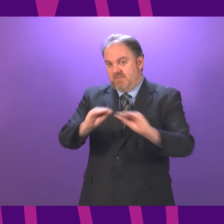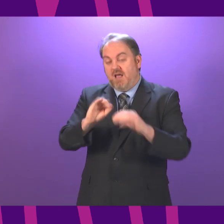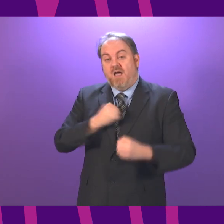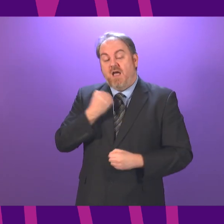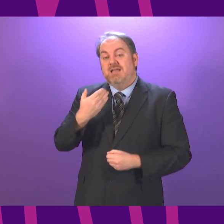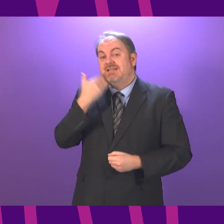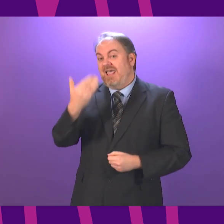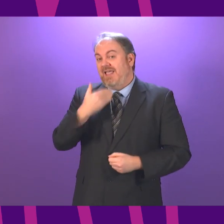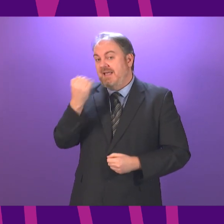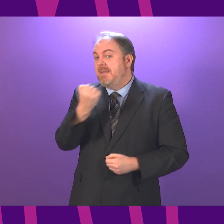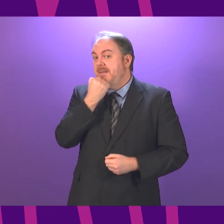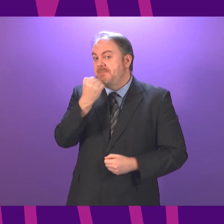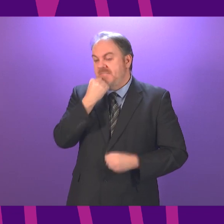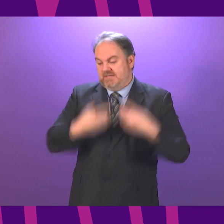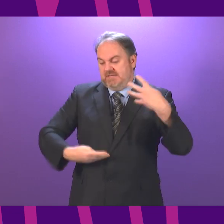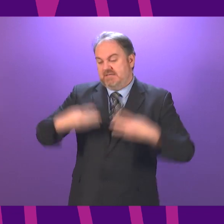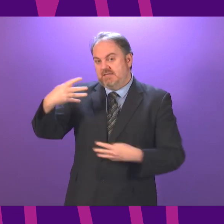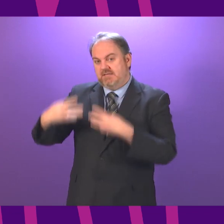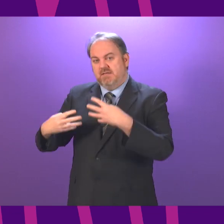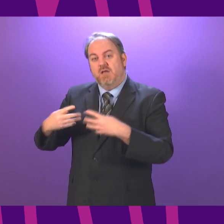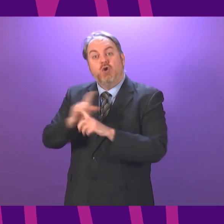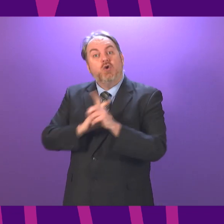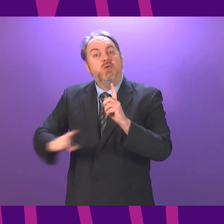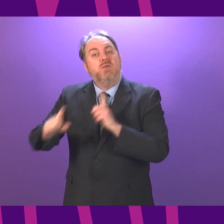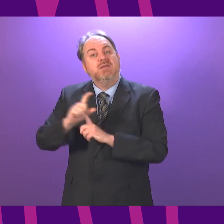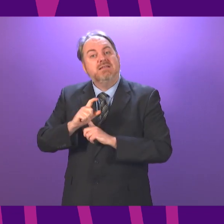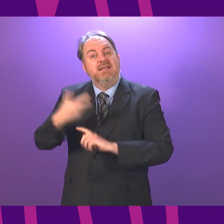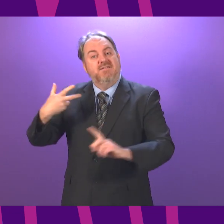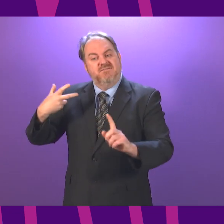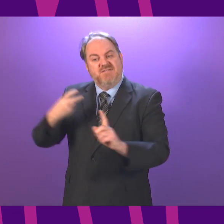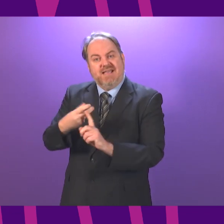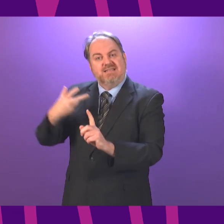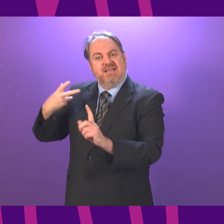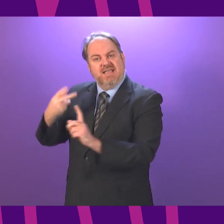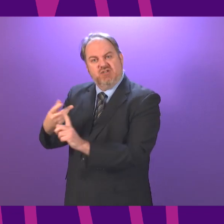that our community vaccination programme—the vaccination programme overall—is ramping up.